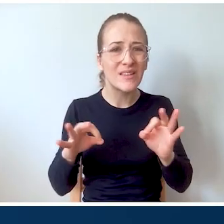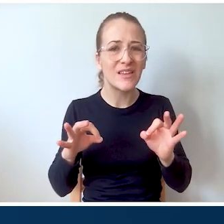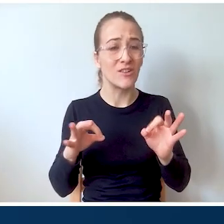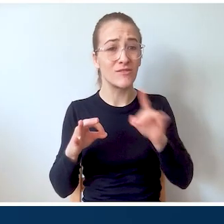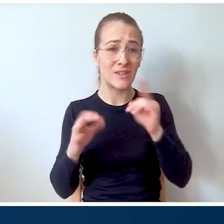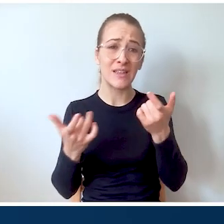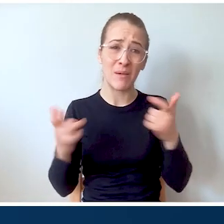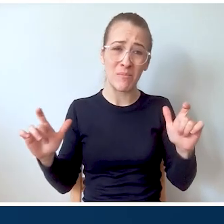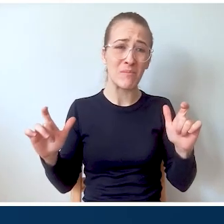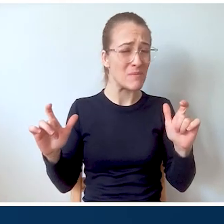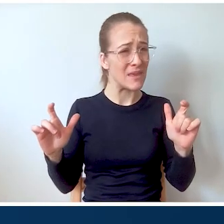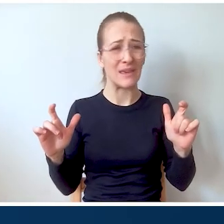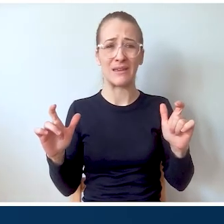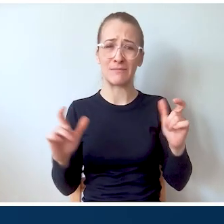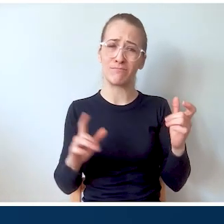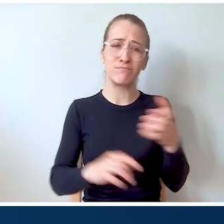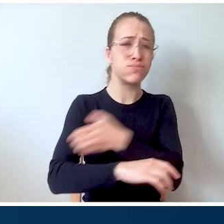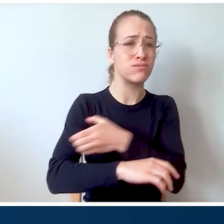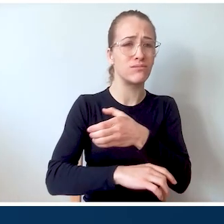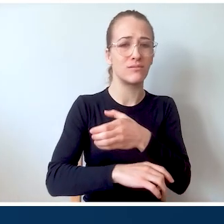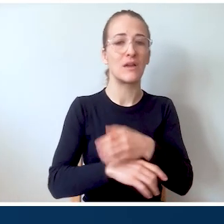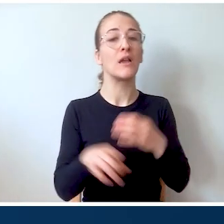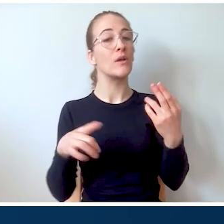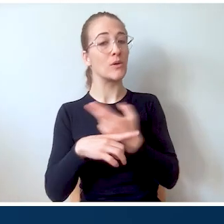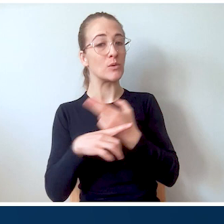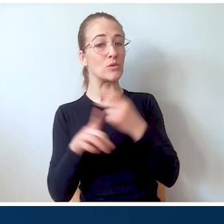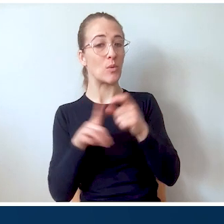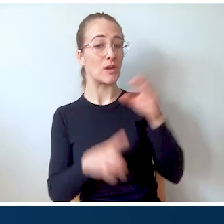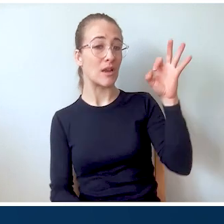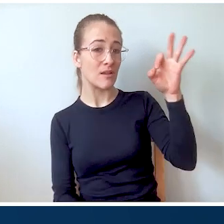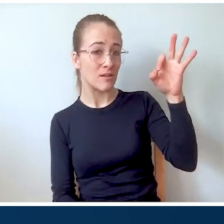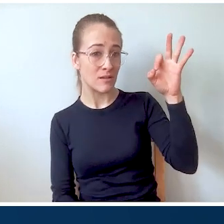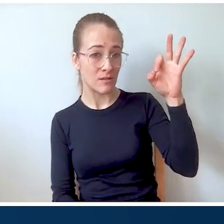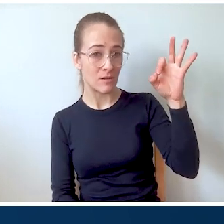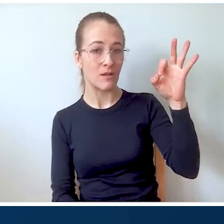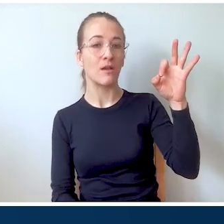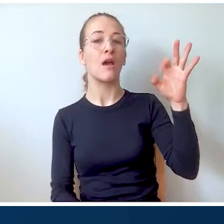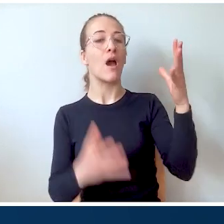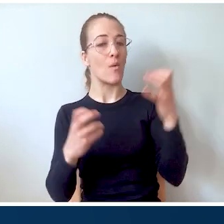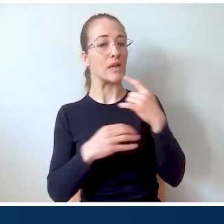And you use the word, 'evangelize,' and I wanna just say also, through all of the information